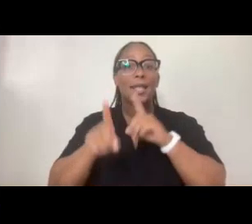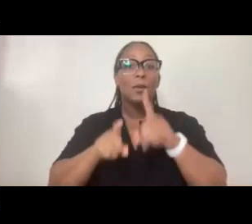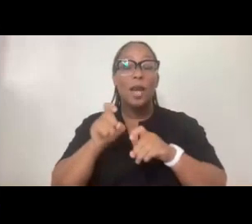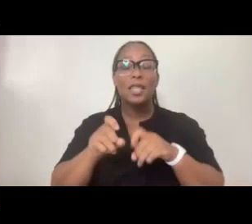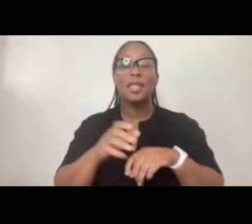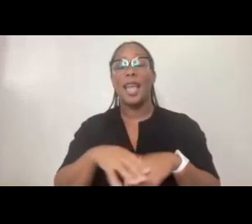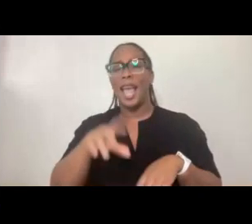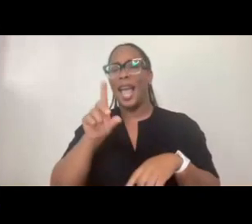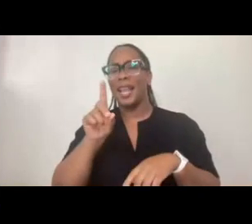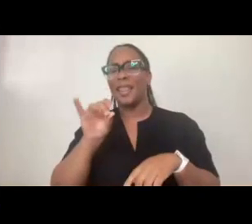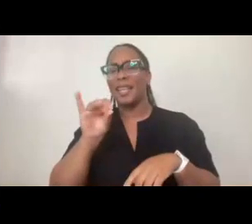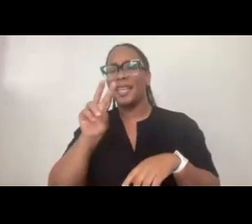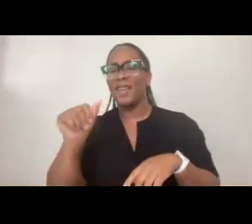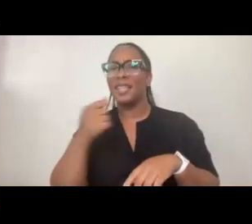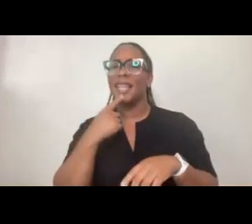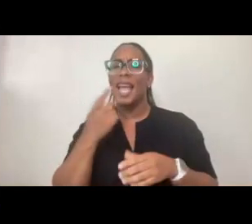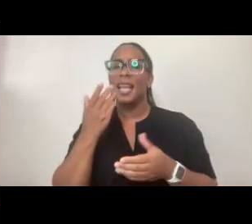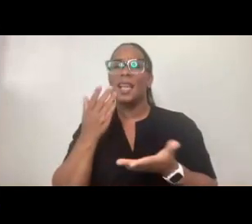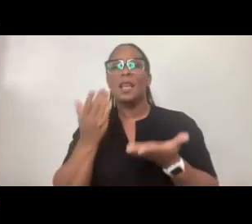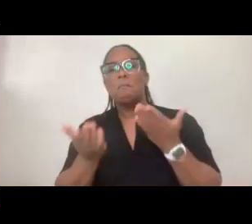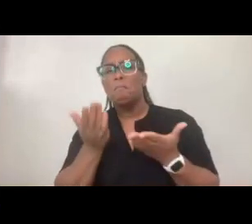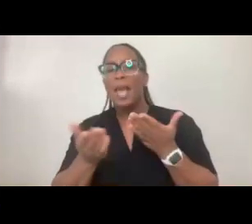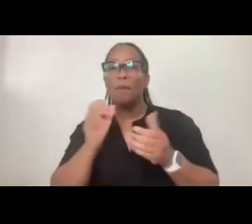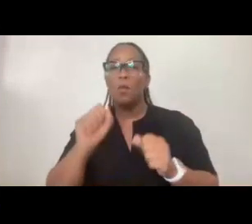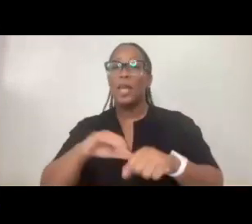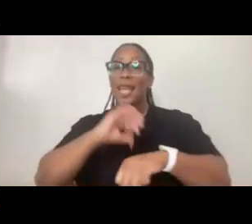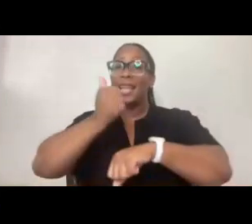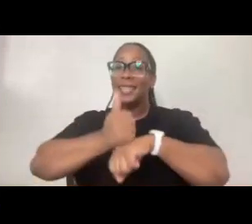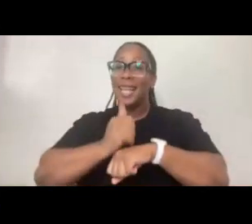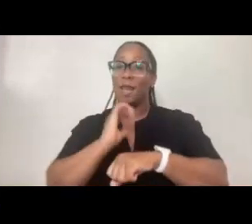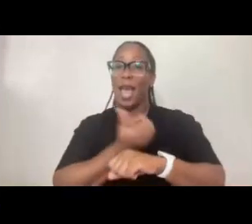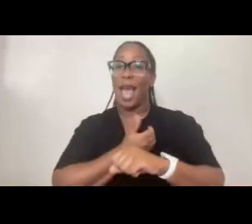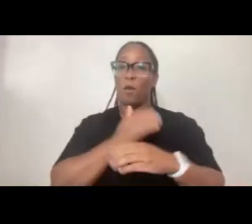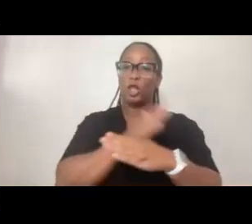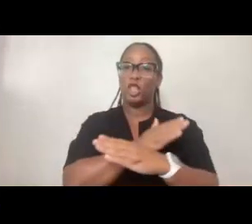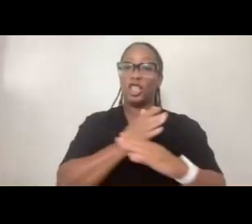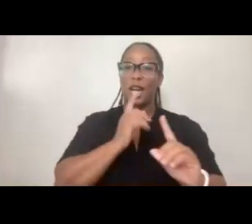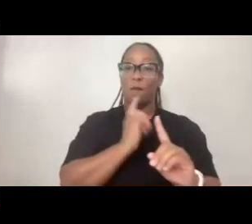And Divvya said something about, and perhaps Kaylee, about how we could set up our SharePoint site.